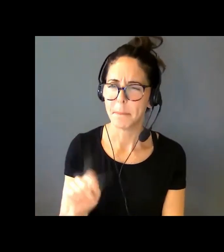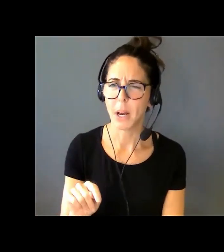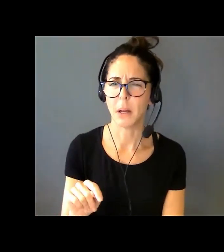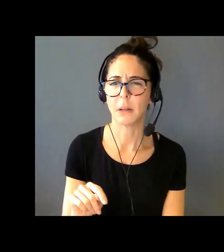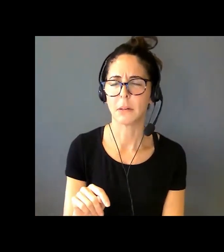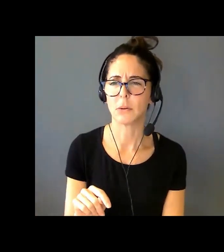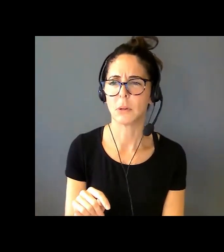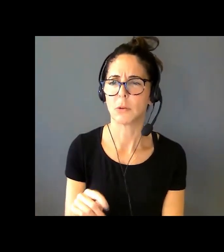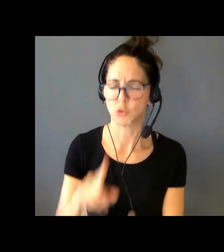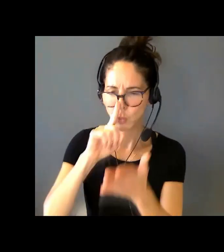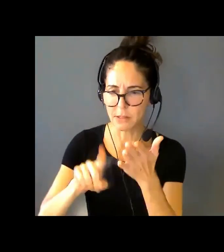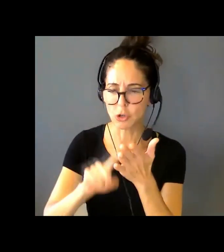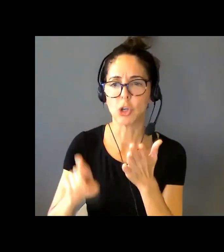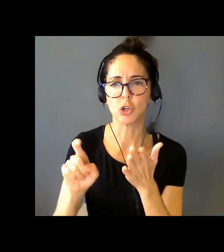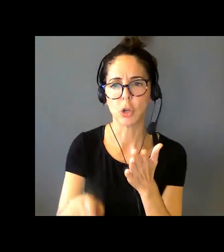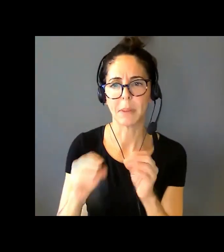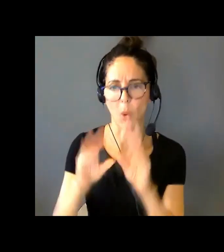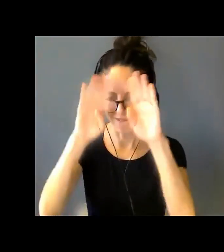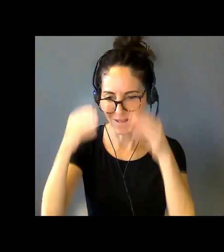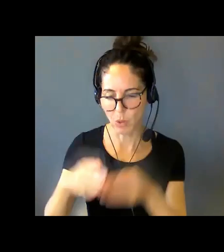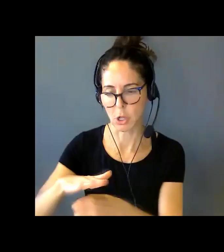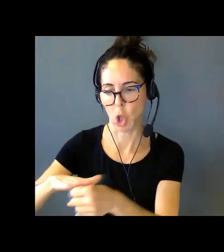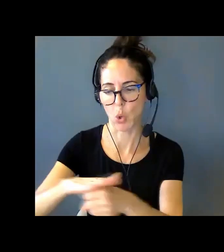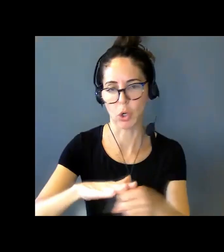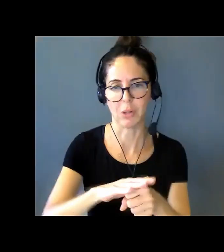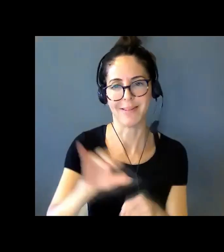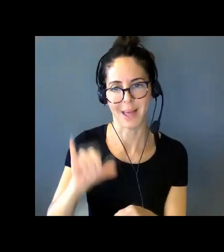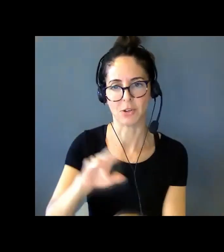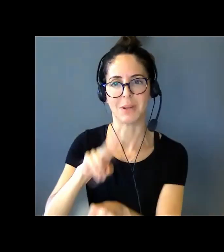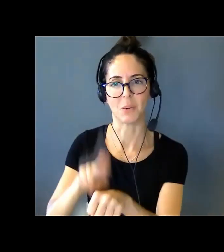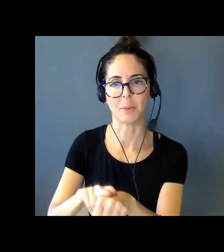do research. Let's normalize it. Thank you. >> DR. JEN RINALDI: